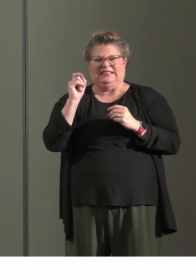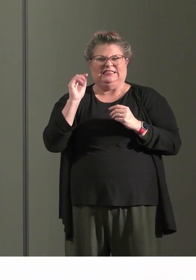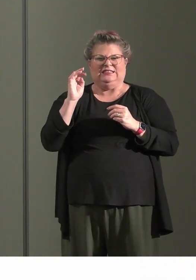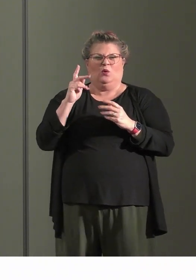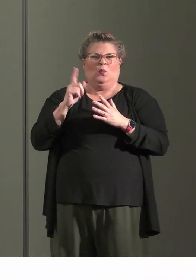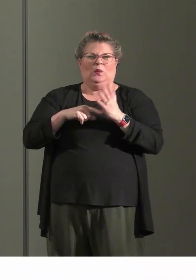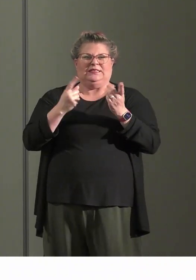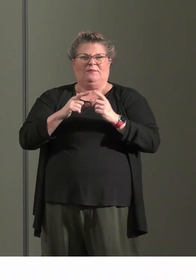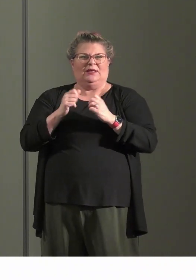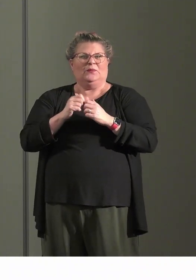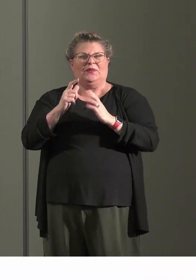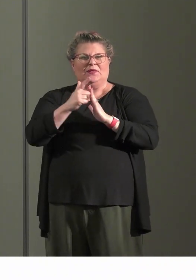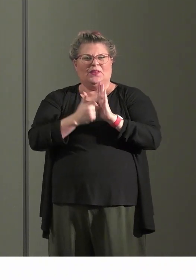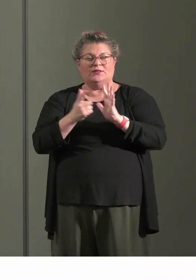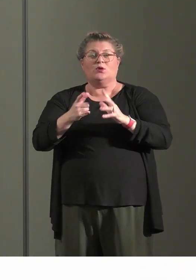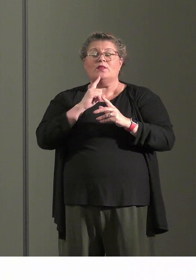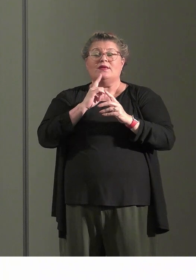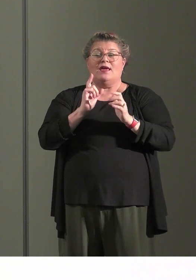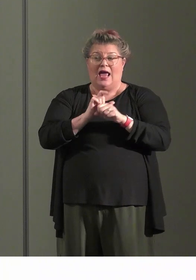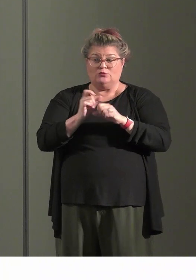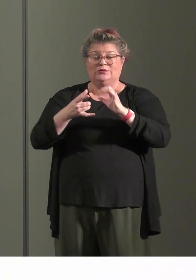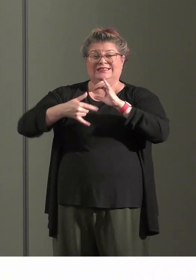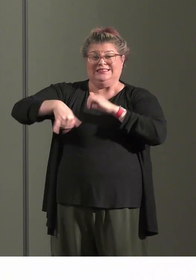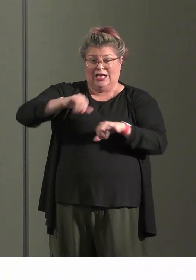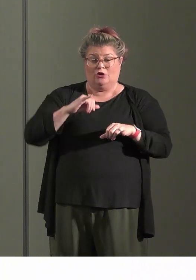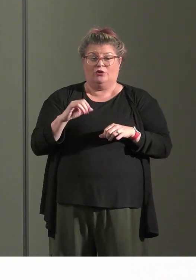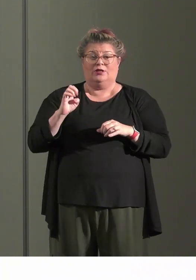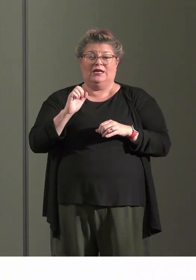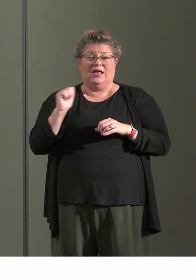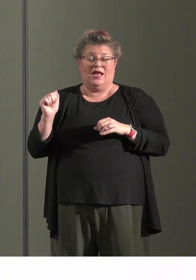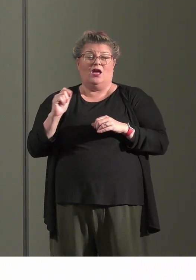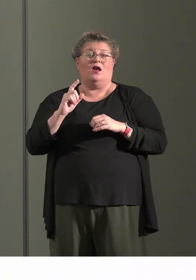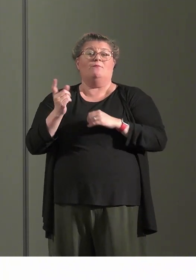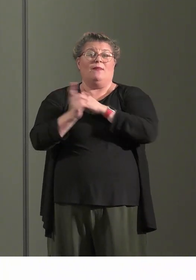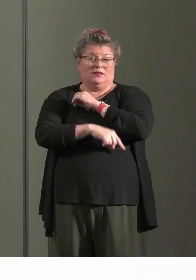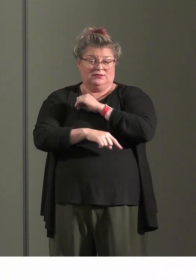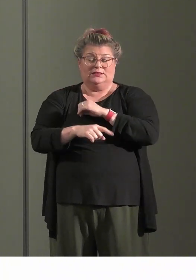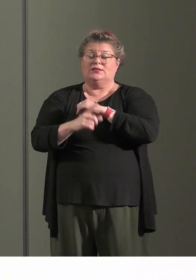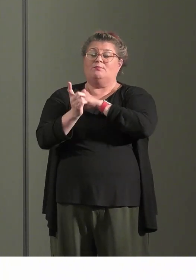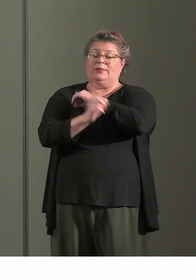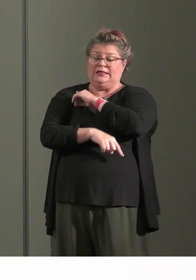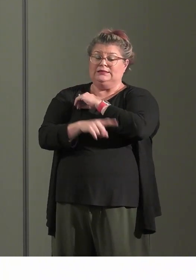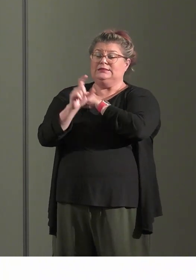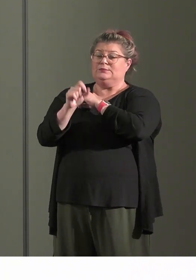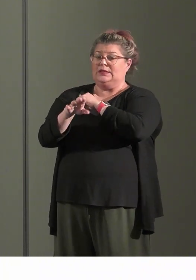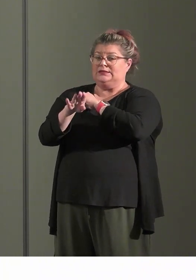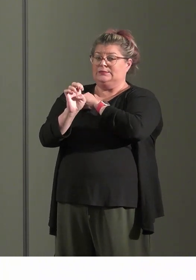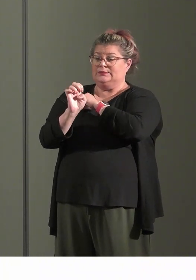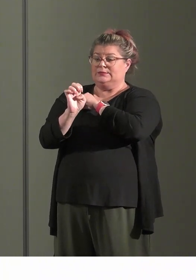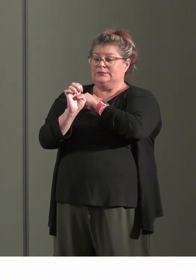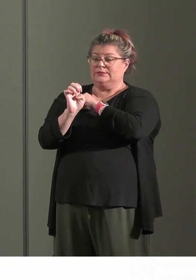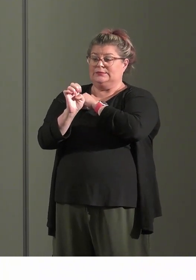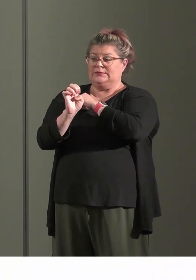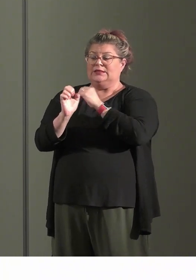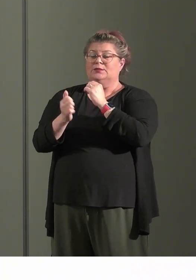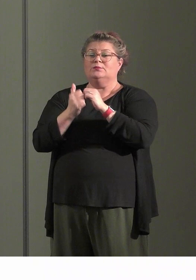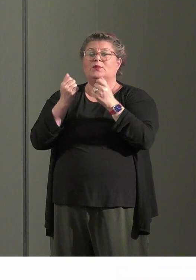The standard in EAA with the penalties is the penalties have to be effective proportion and